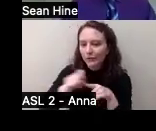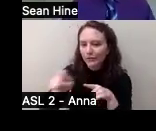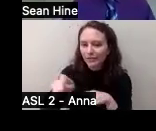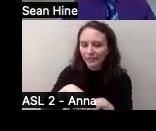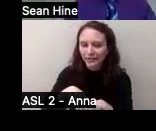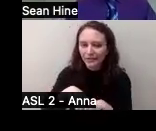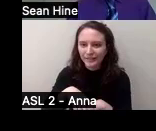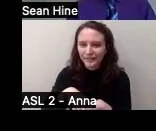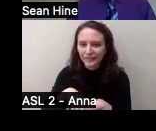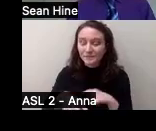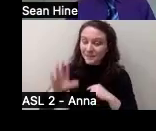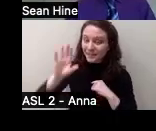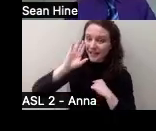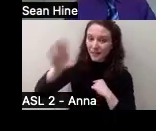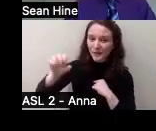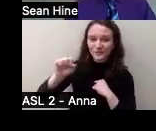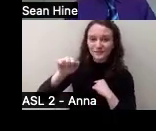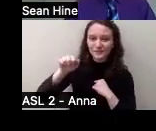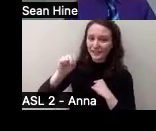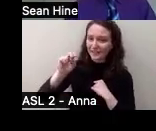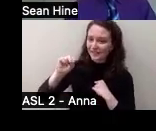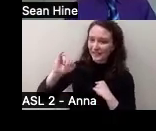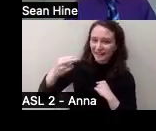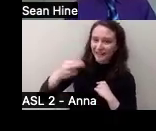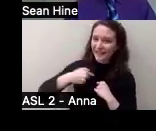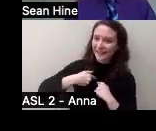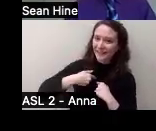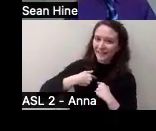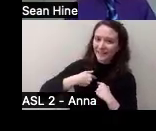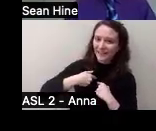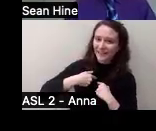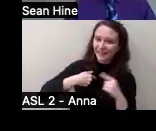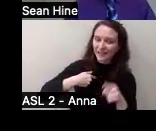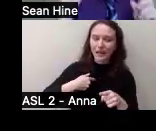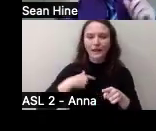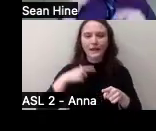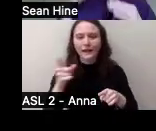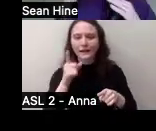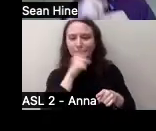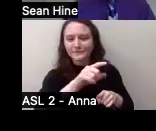Hello, this is Sean Hine at NIH. Oh. You .. .